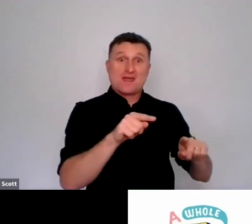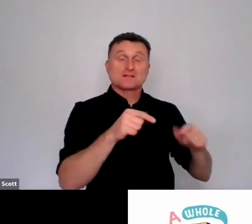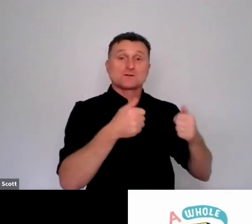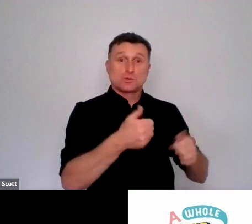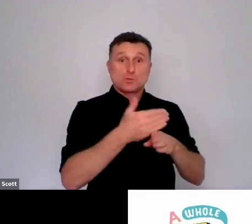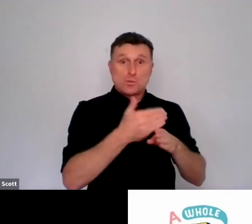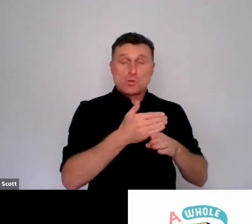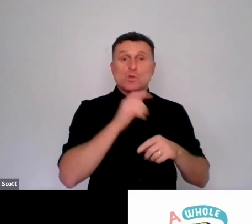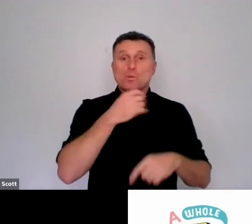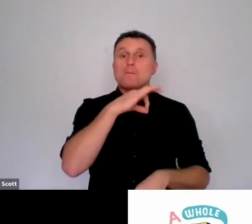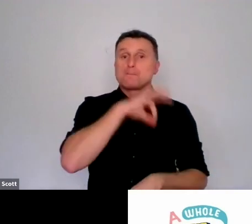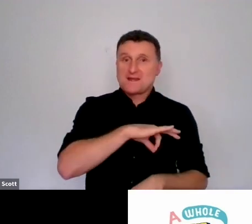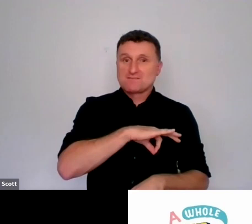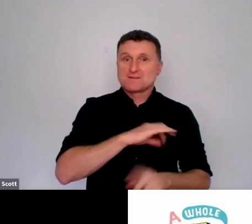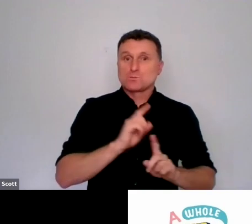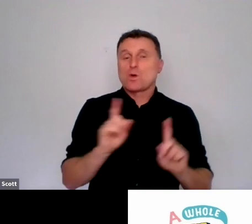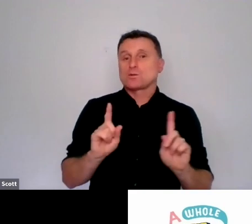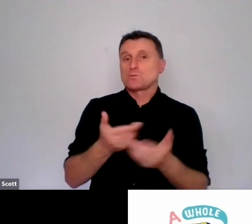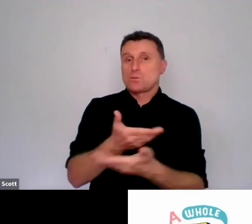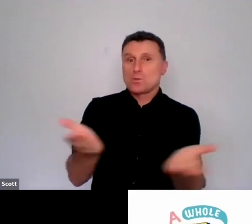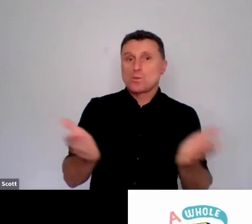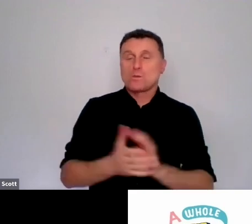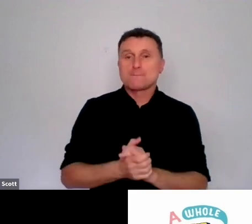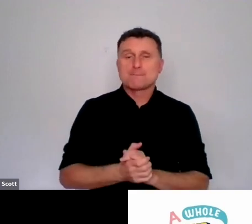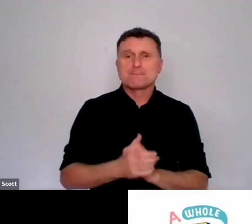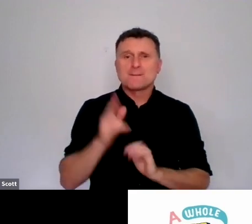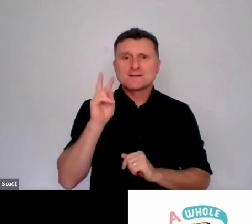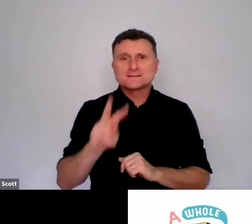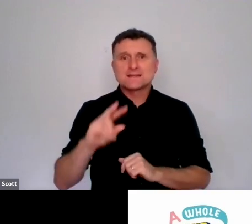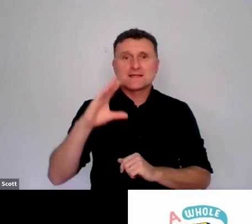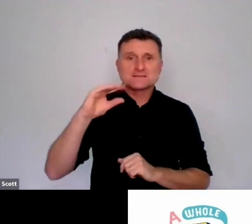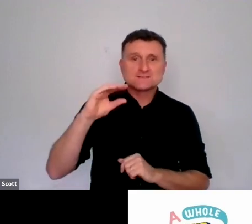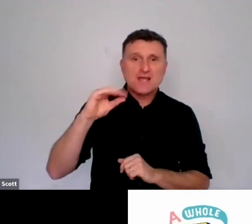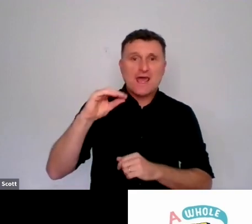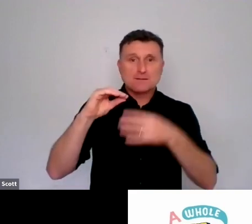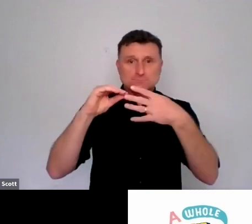So I see a few questions starting to come in and feel free to raise your hand